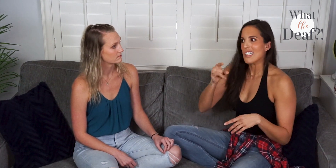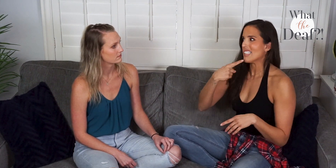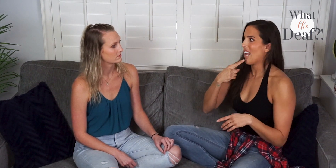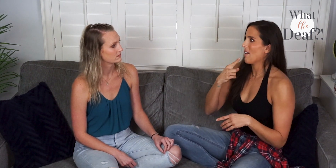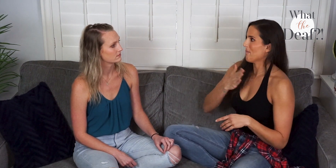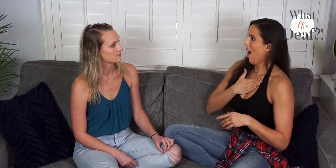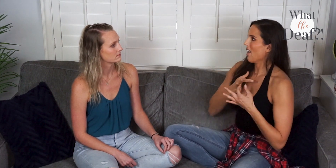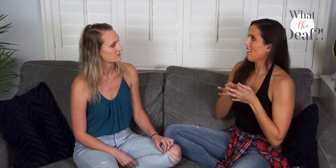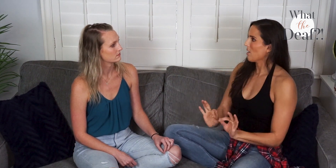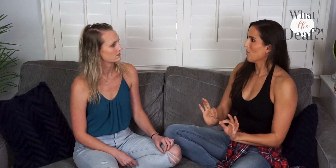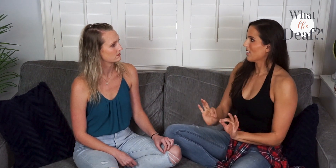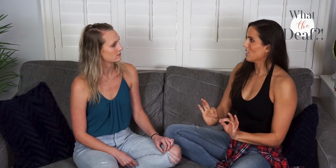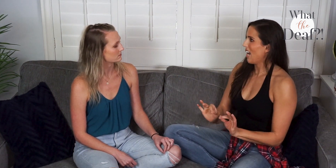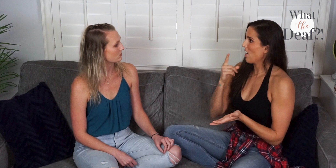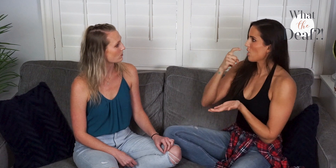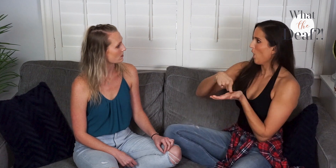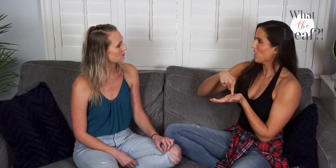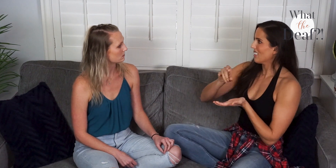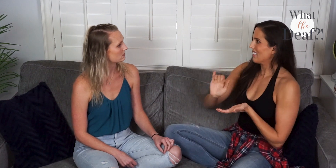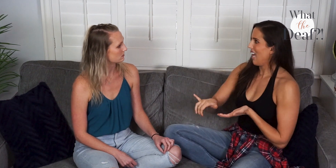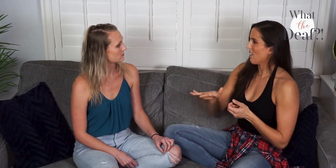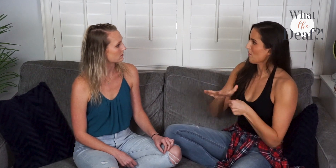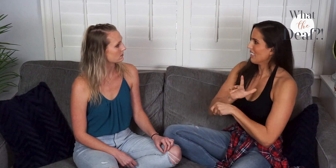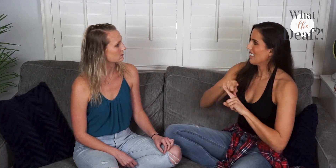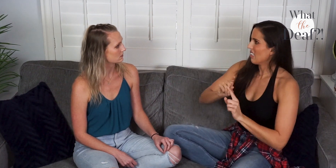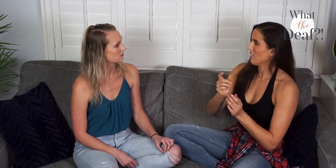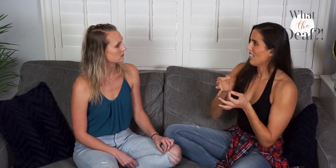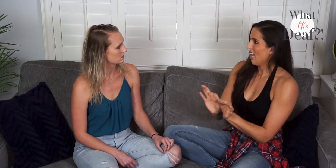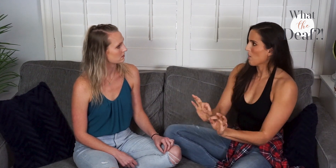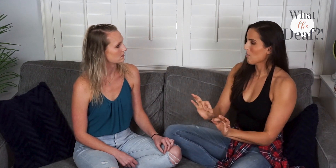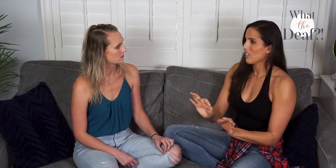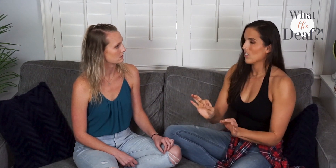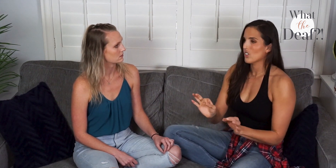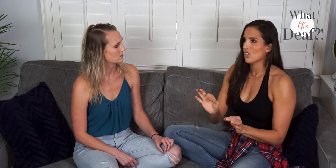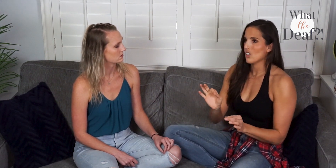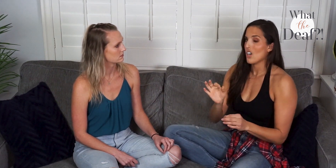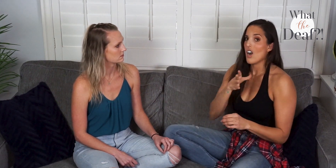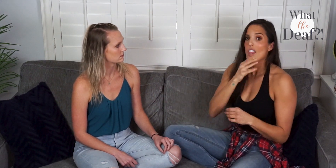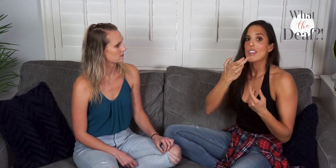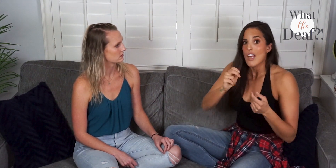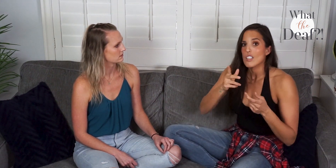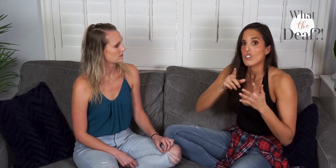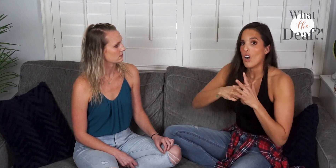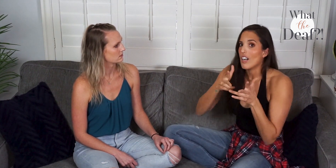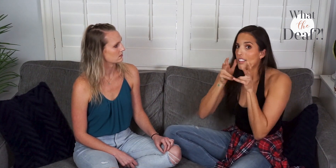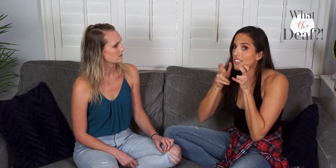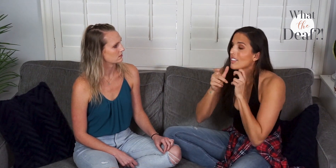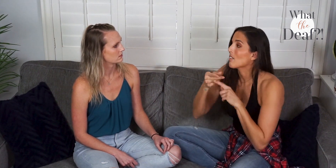To the point where he said "my language." He acknowledged that it's a completely different language.